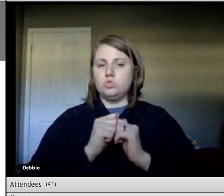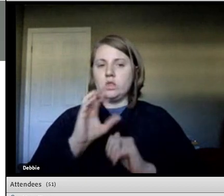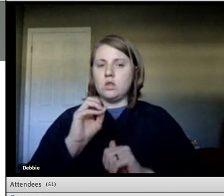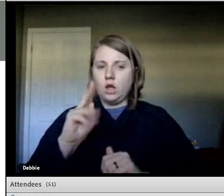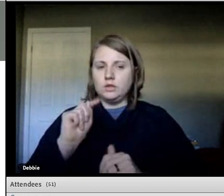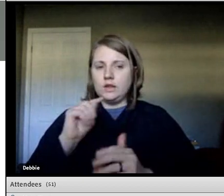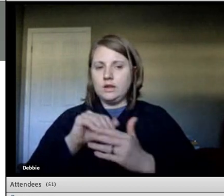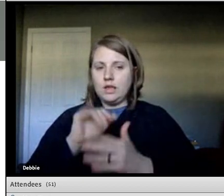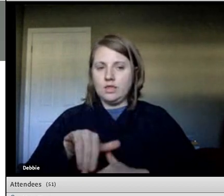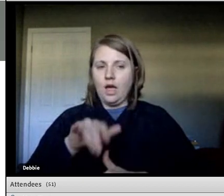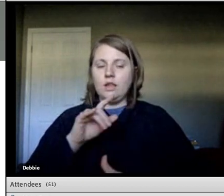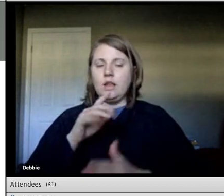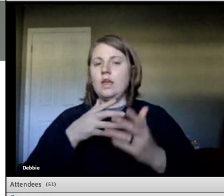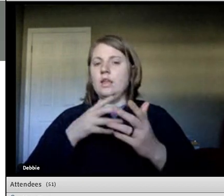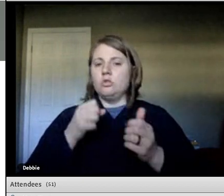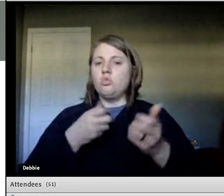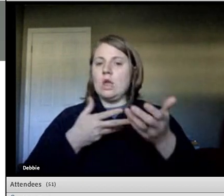Moodle is a great place to do that.